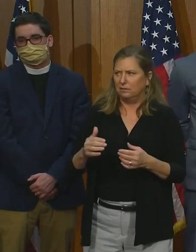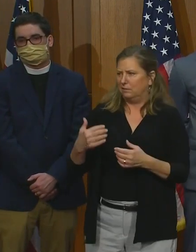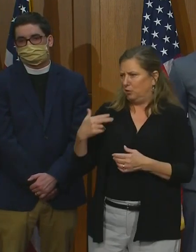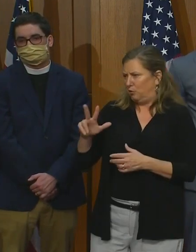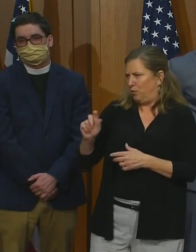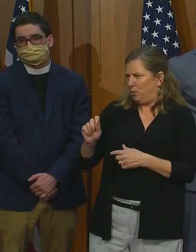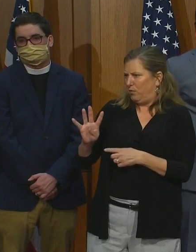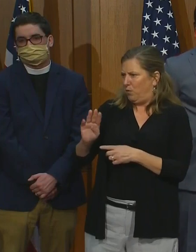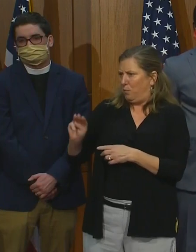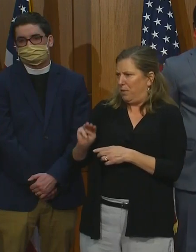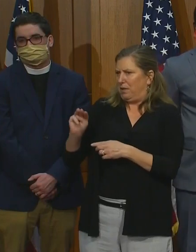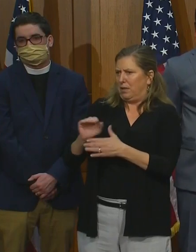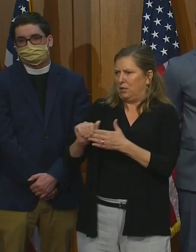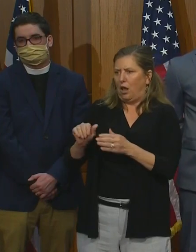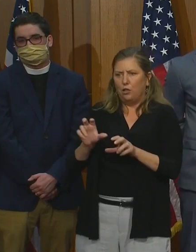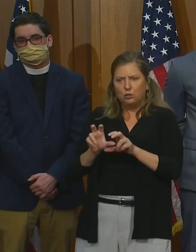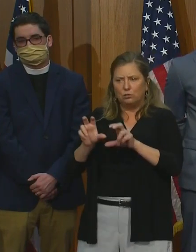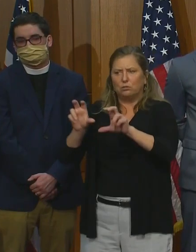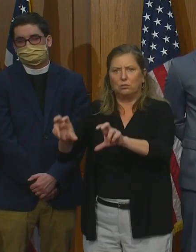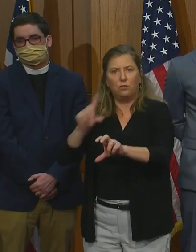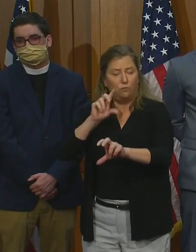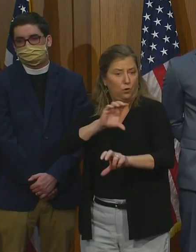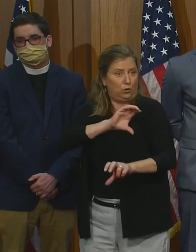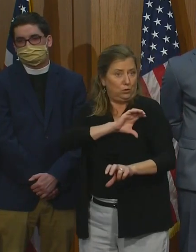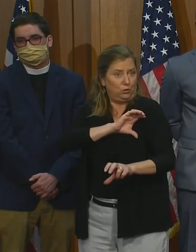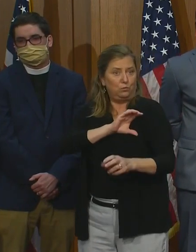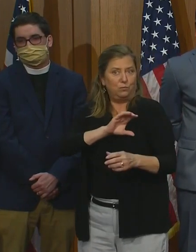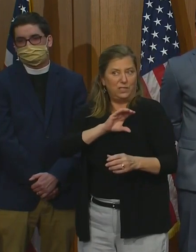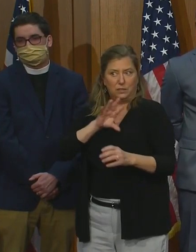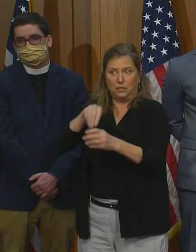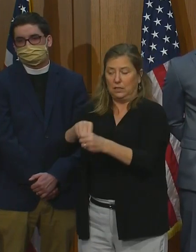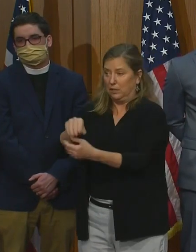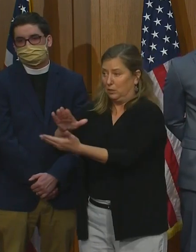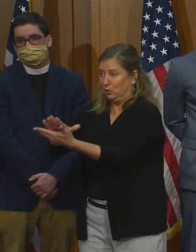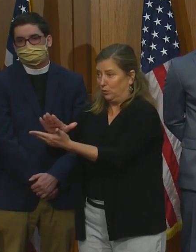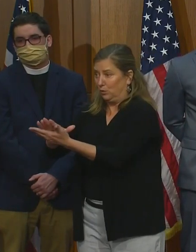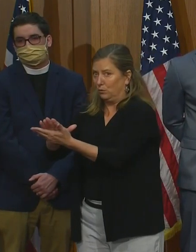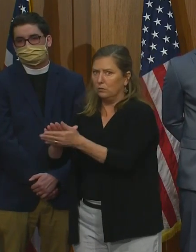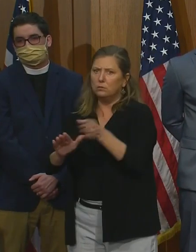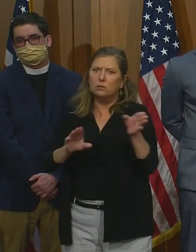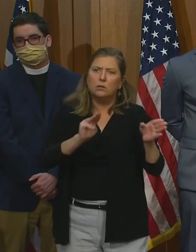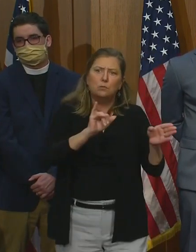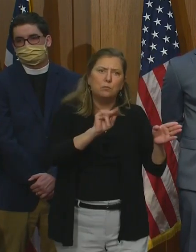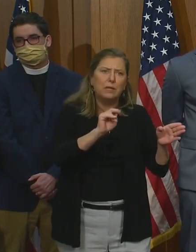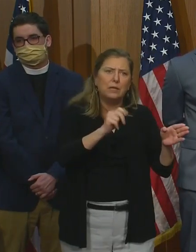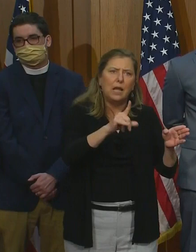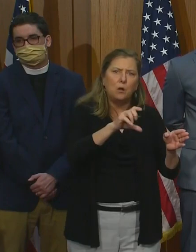THERE'S FREQUENT FOUR MILLION DOLLARS RECENTLY INVESTED IN PUTTING SCHOOL RESOURCE